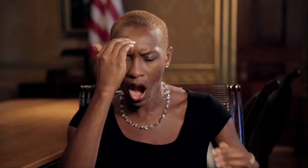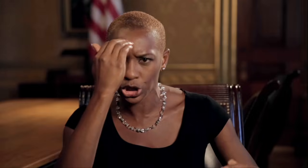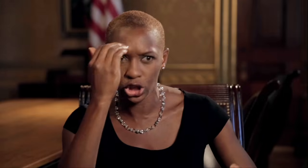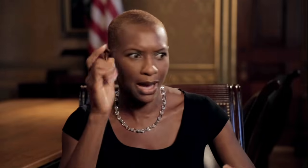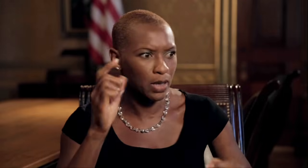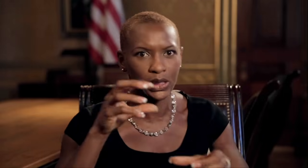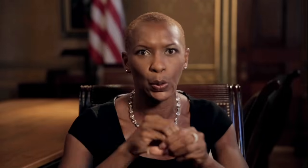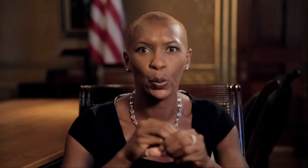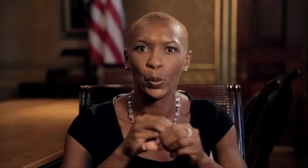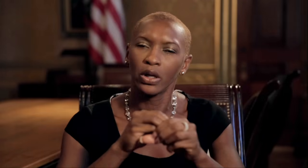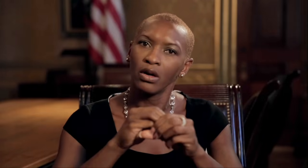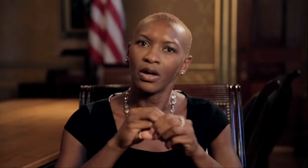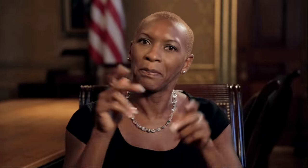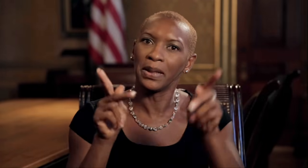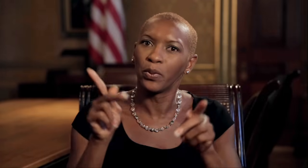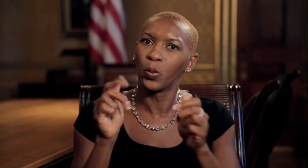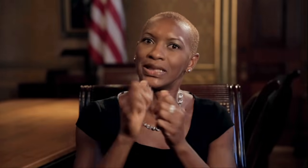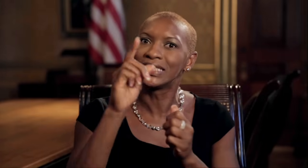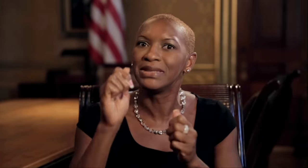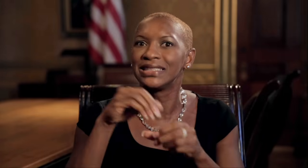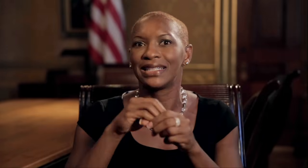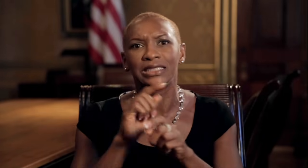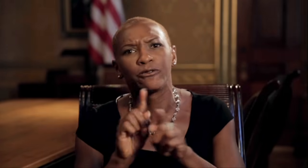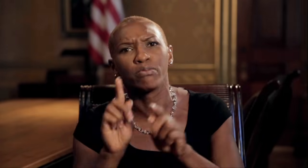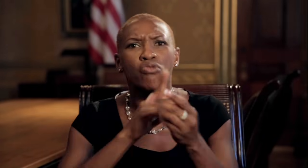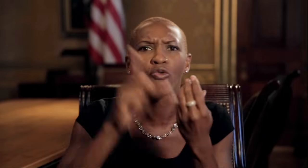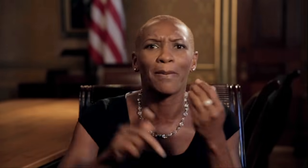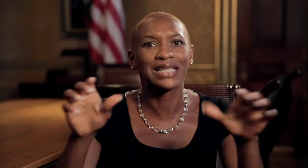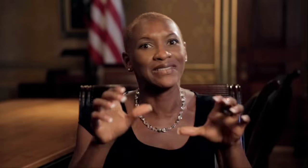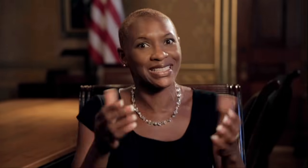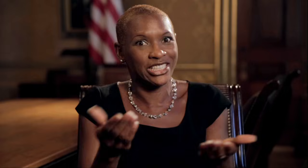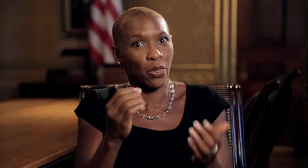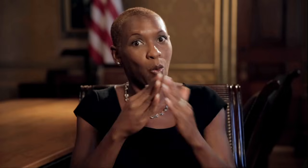more conscious of the fact that they must include people with disabilities in different programs and activities